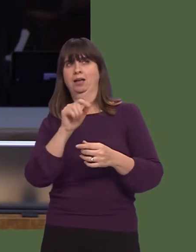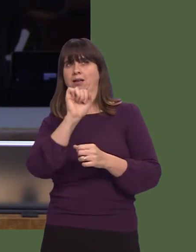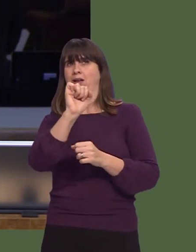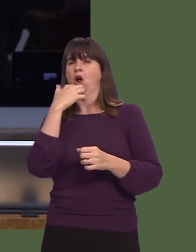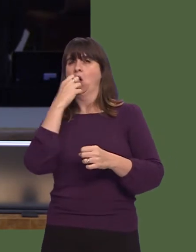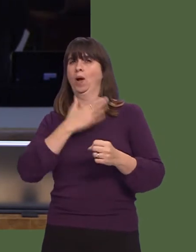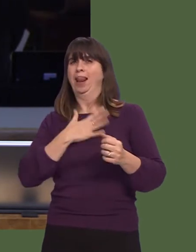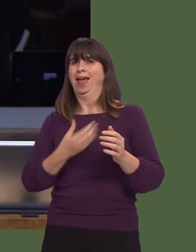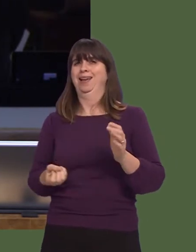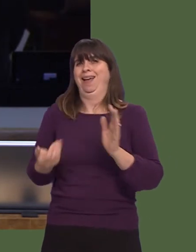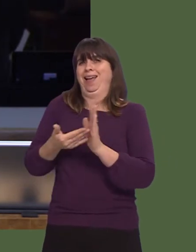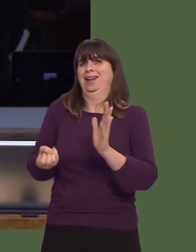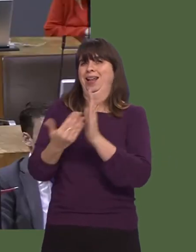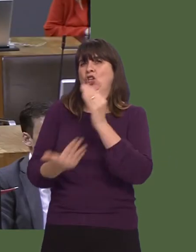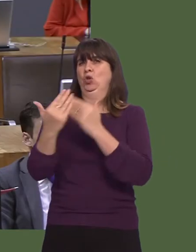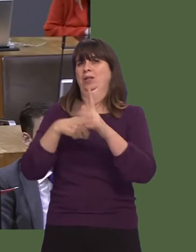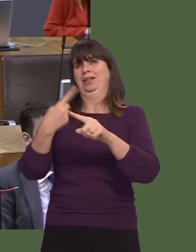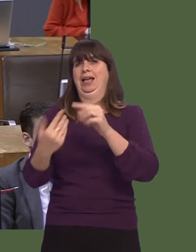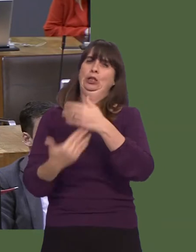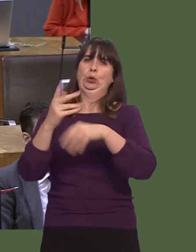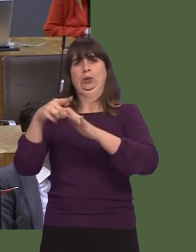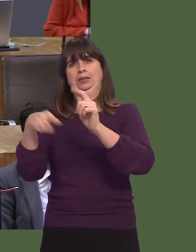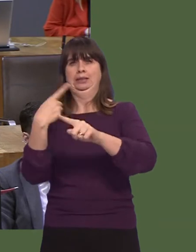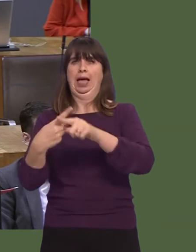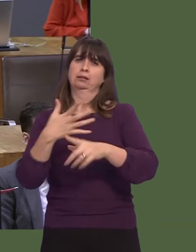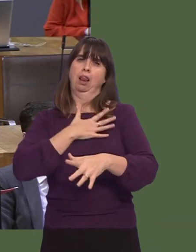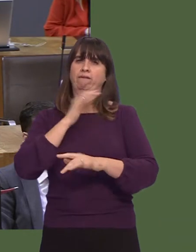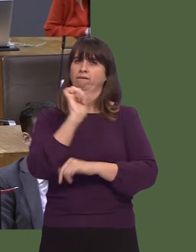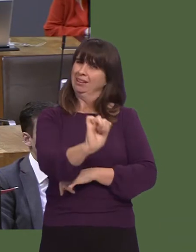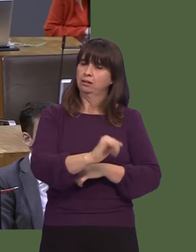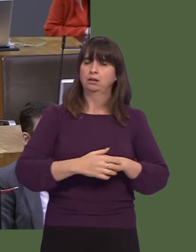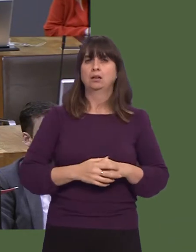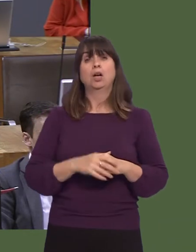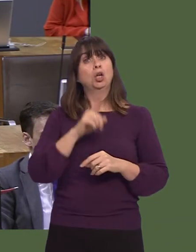But this is, of course, in a way a form of tax avoidance that he's in favour of, because